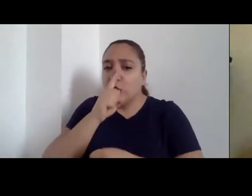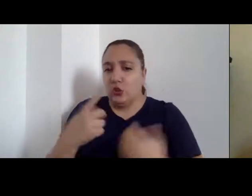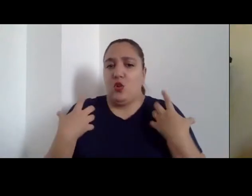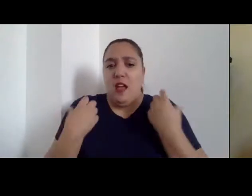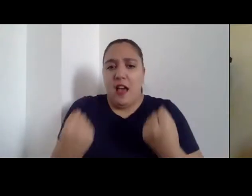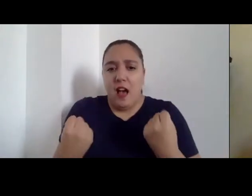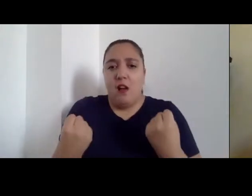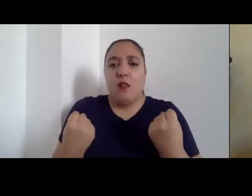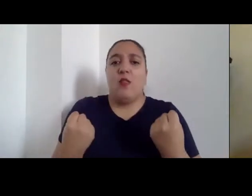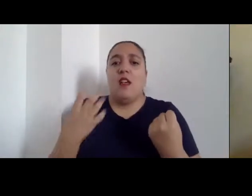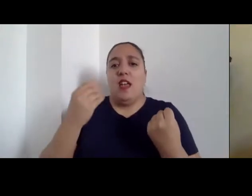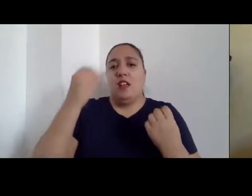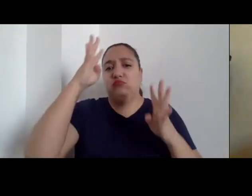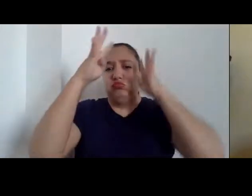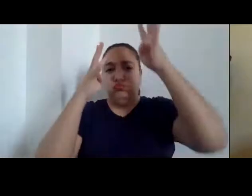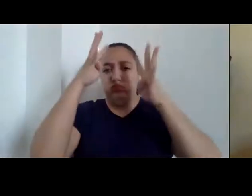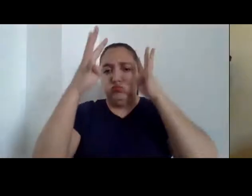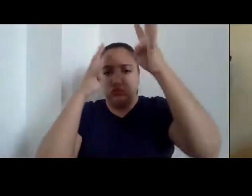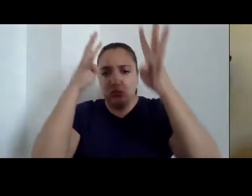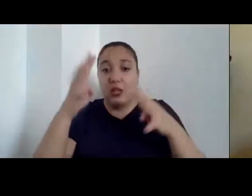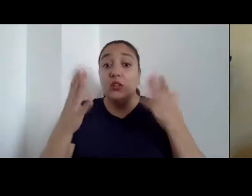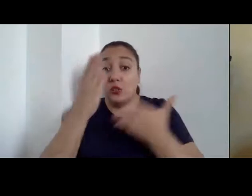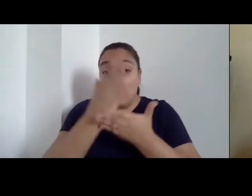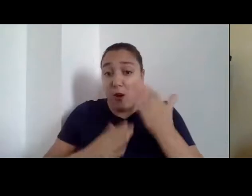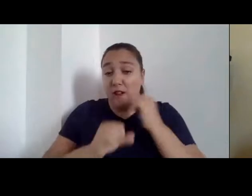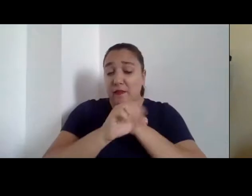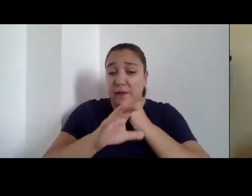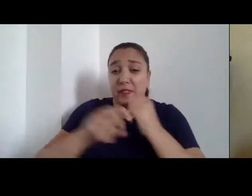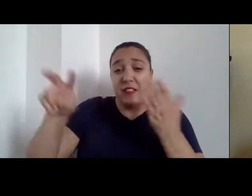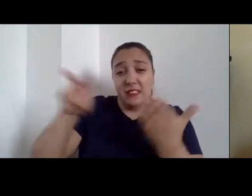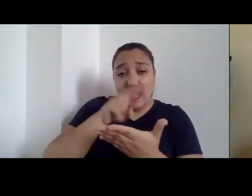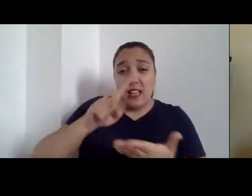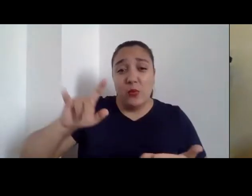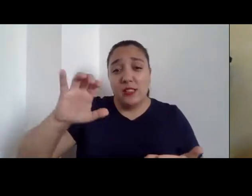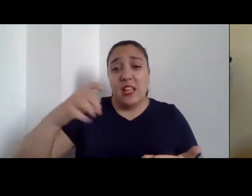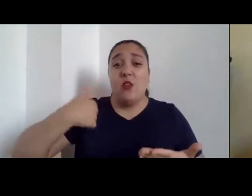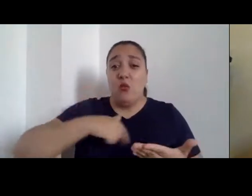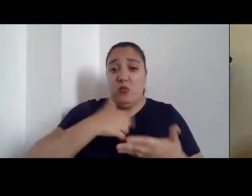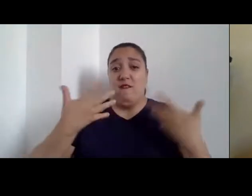campaign video featuring members of our dance community. We have written a letter and now are and we are working